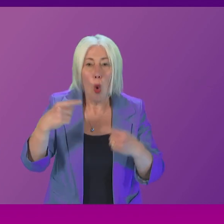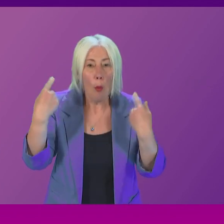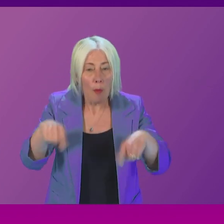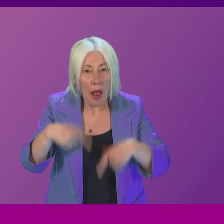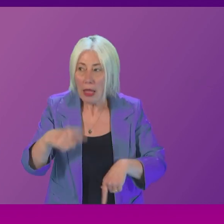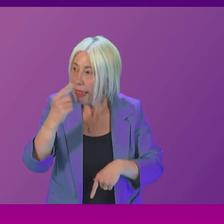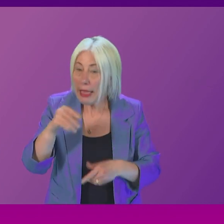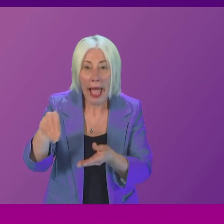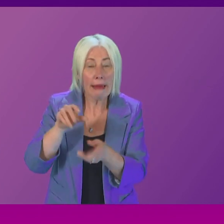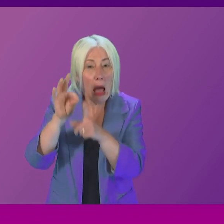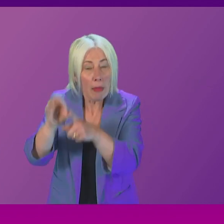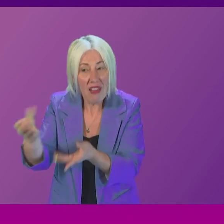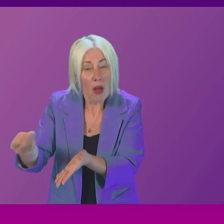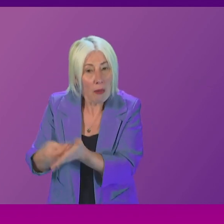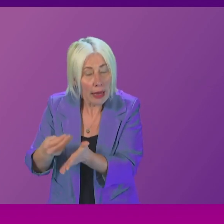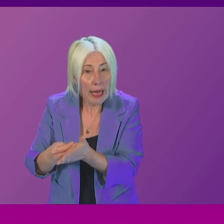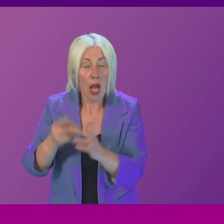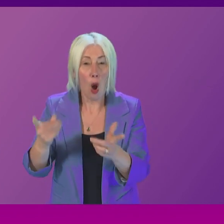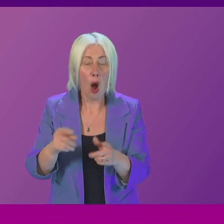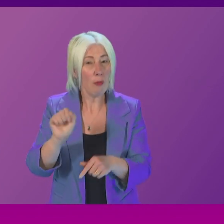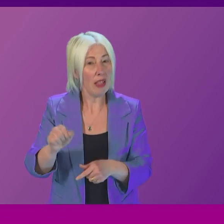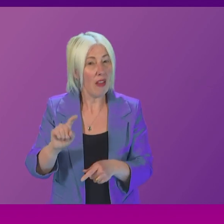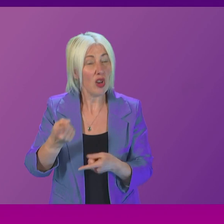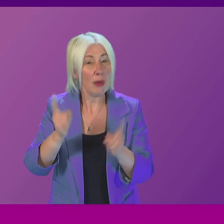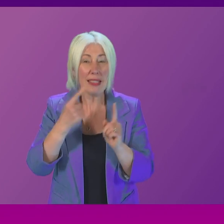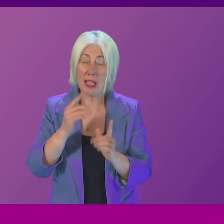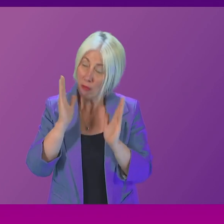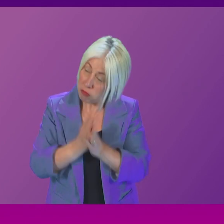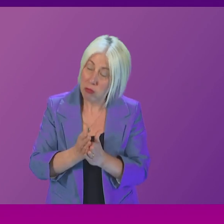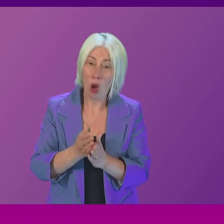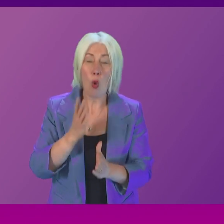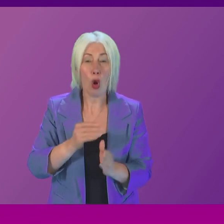If the First Minister is serious about tackling poverty, as he says he is, will he investigate